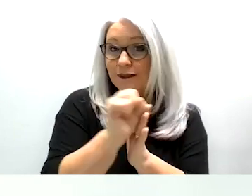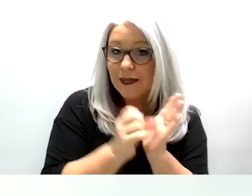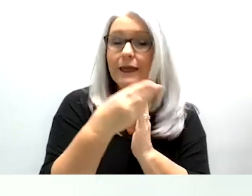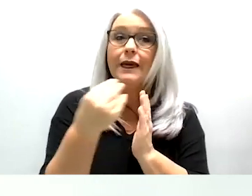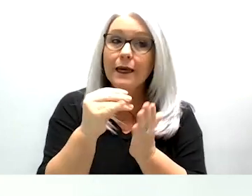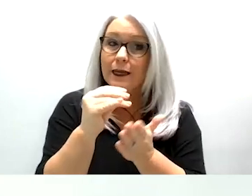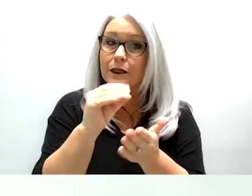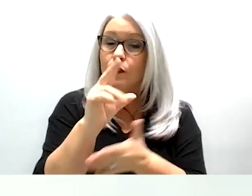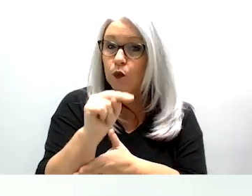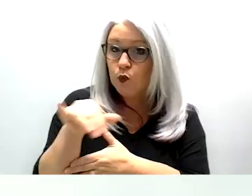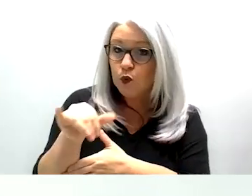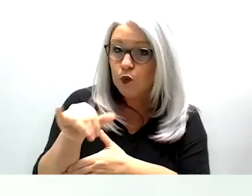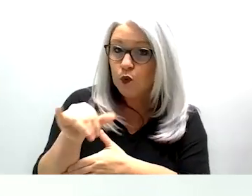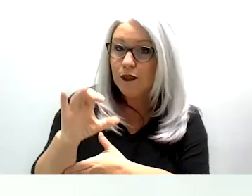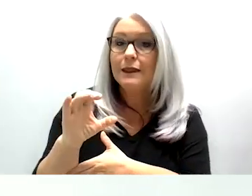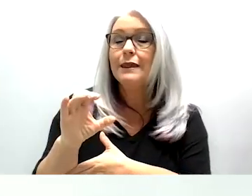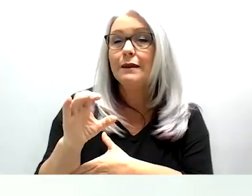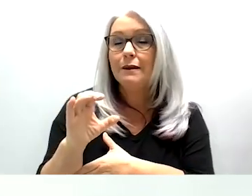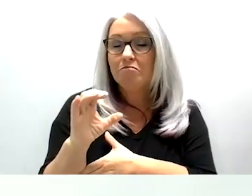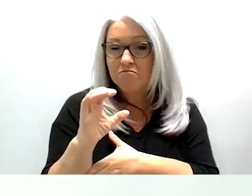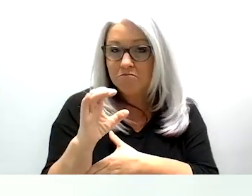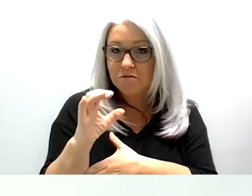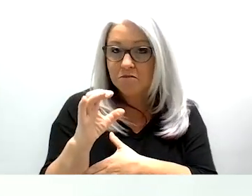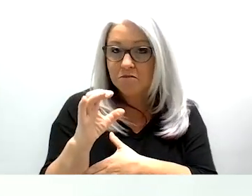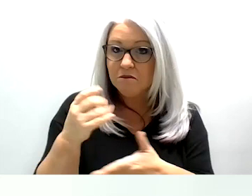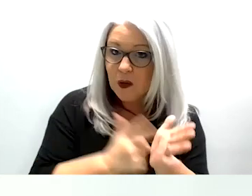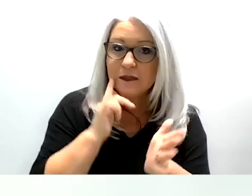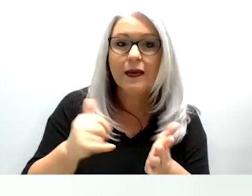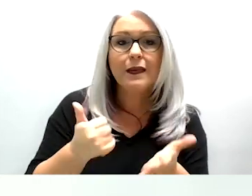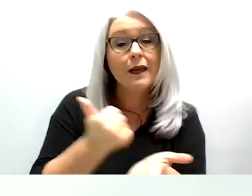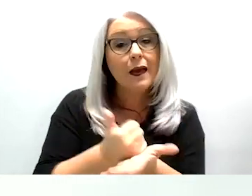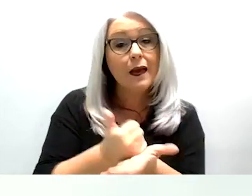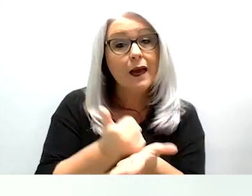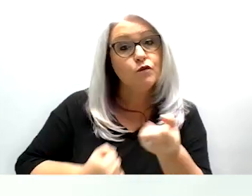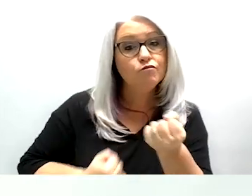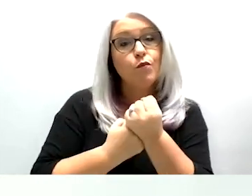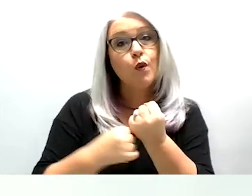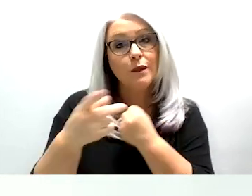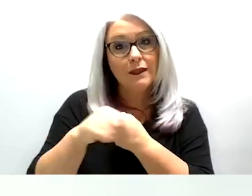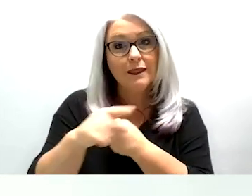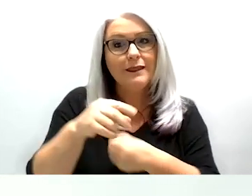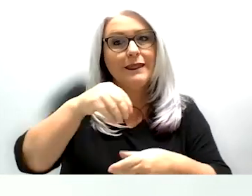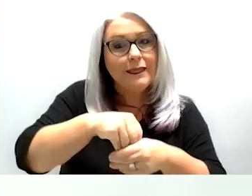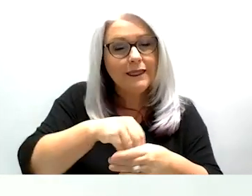which just add on to those Federal protections for folks that live in New York State or live in New York City.